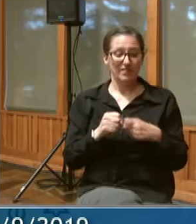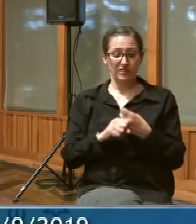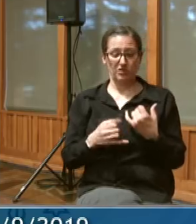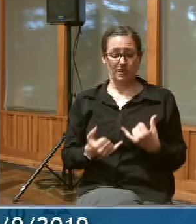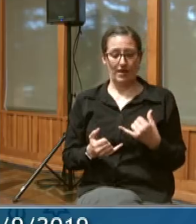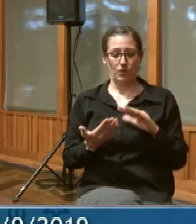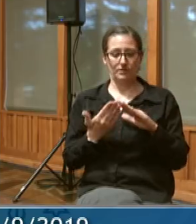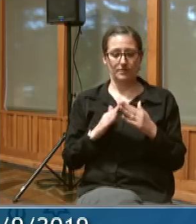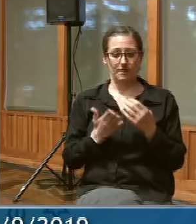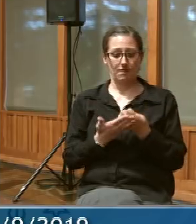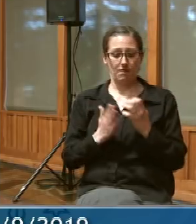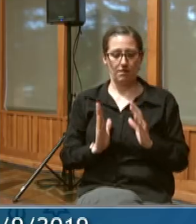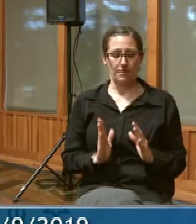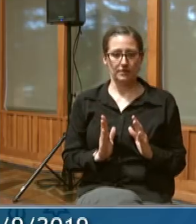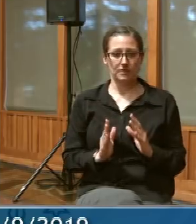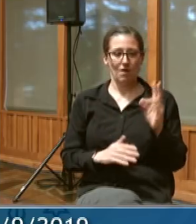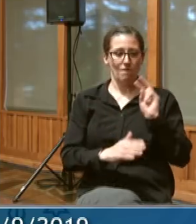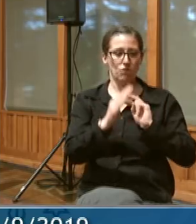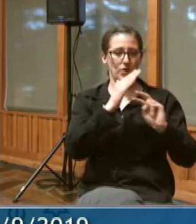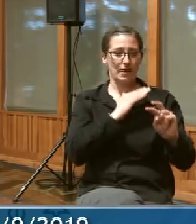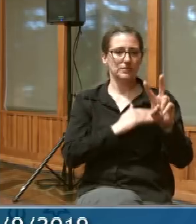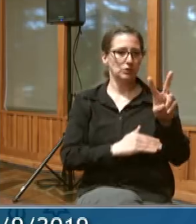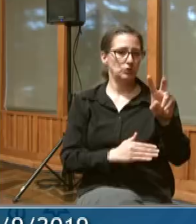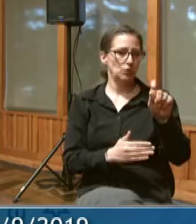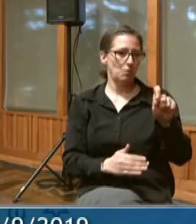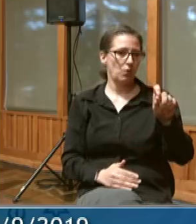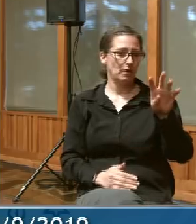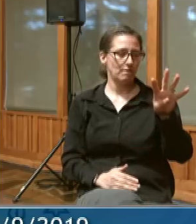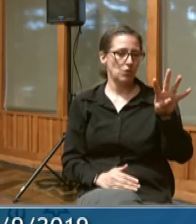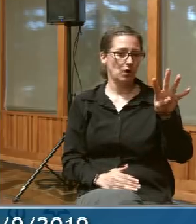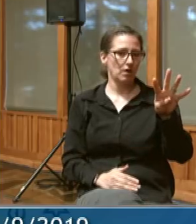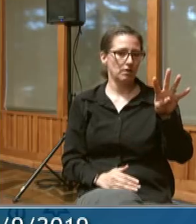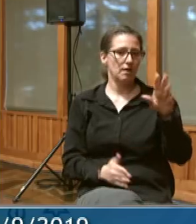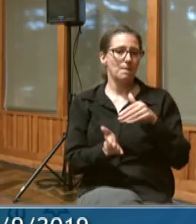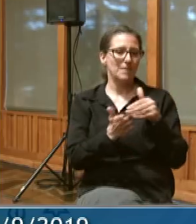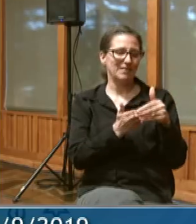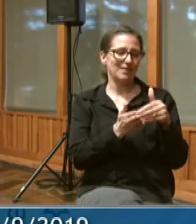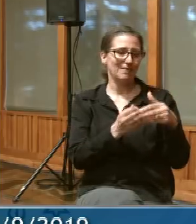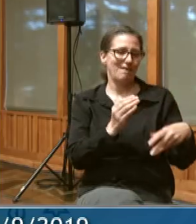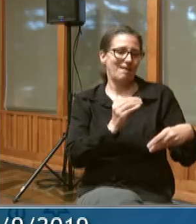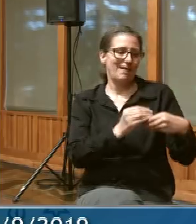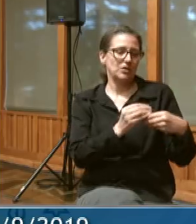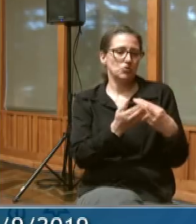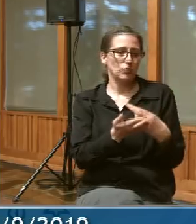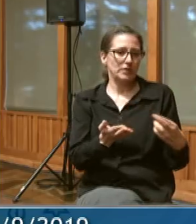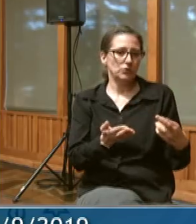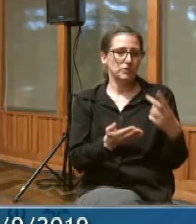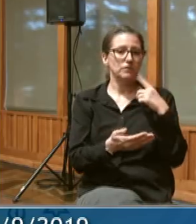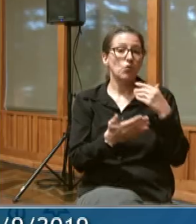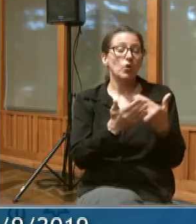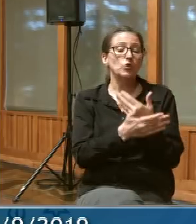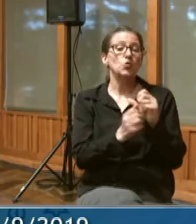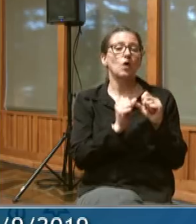CALL THEM ONGOING. THEY CAN BE DEDICATED TO ONGOING SERVICES AND PROGRAMS. THE ST. CITY ECONOMIST FORECAST